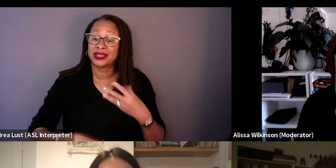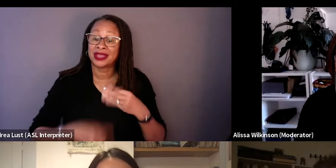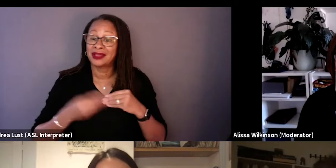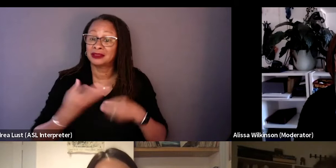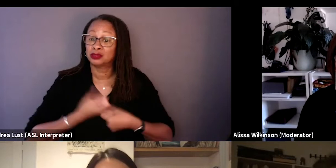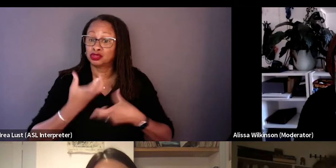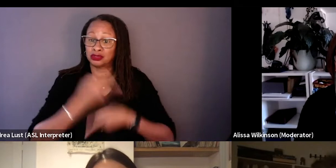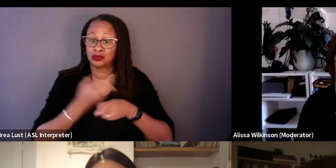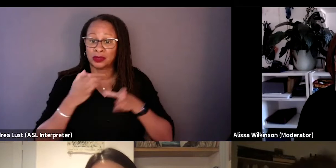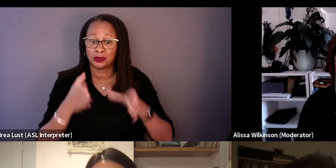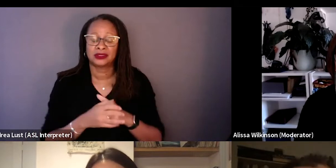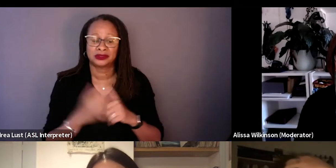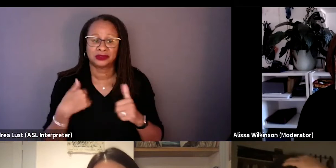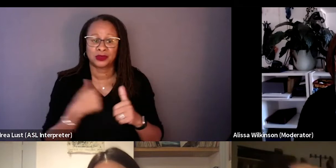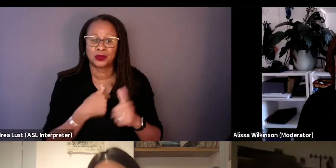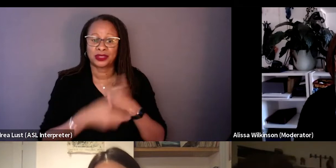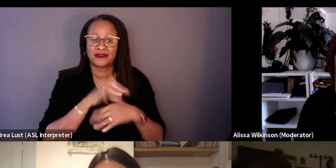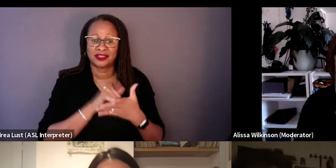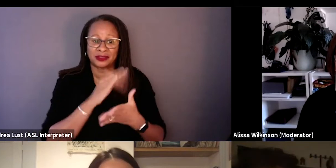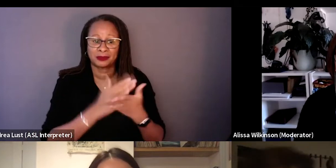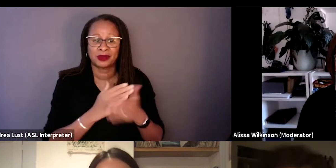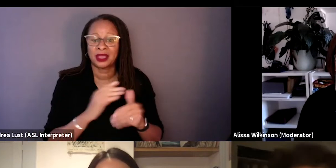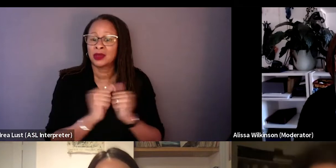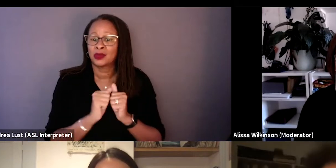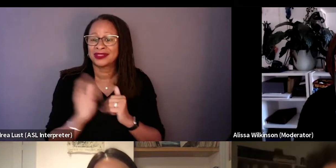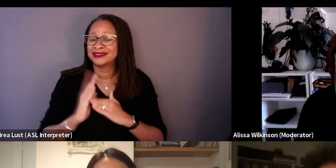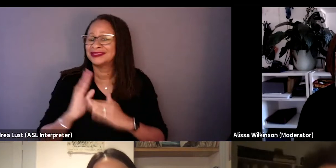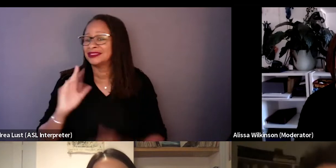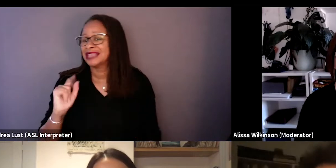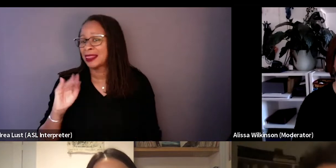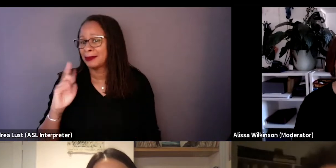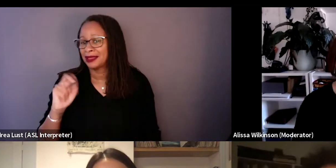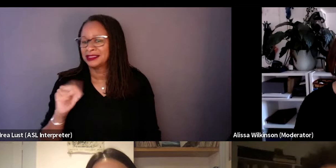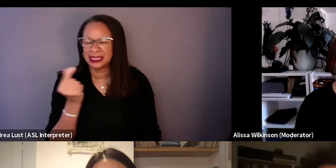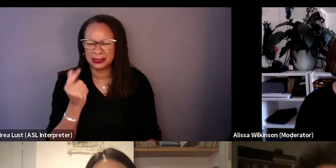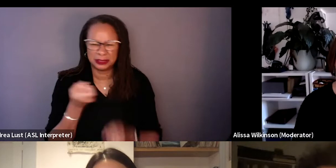So we covered that part with the, with Taliban it was a bit tricky because I lost friends and